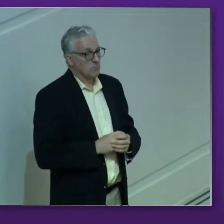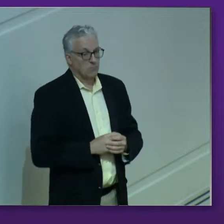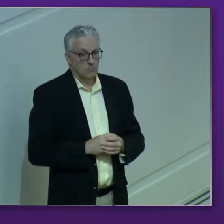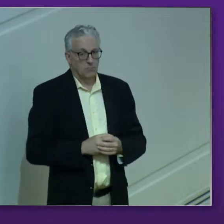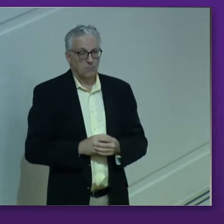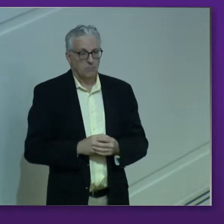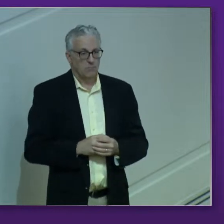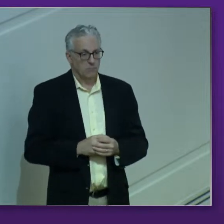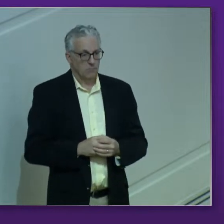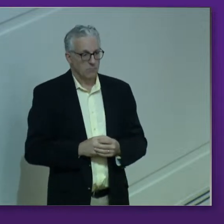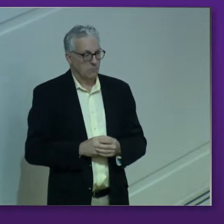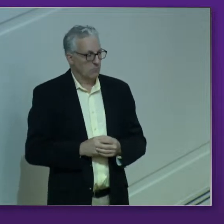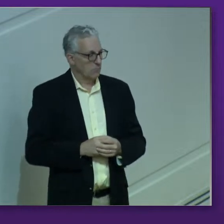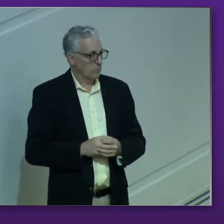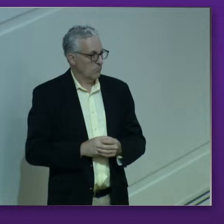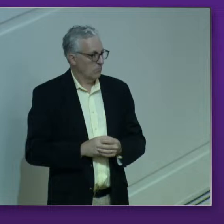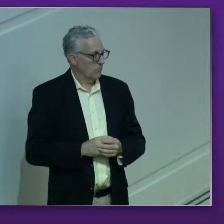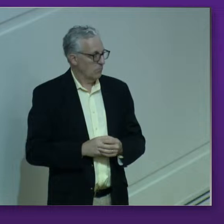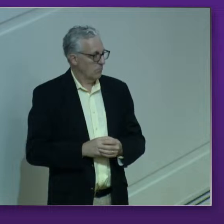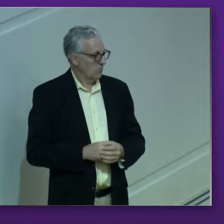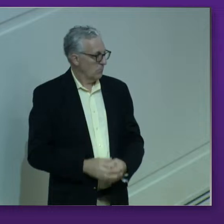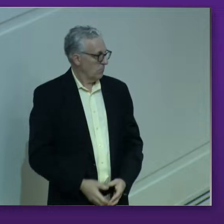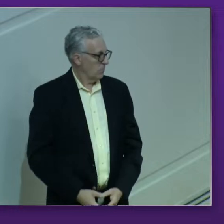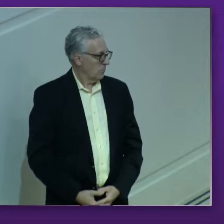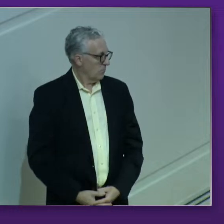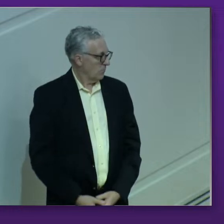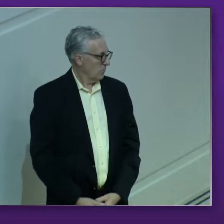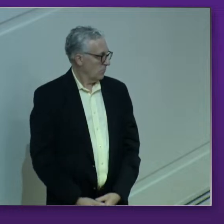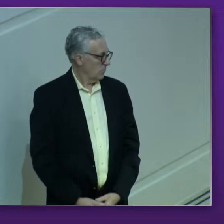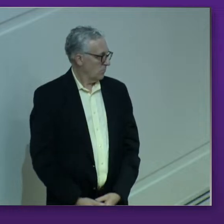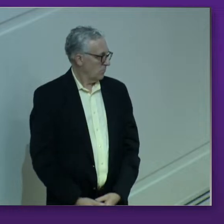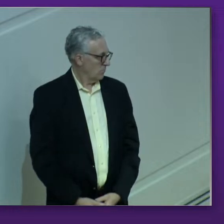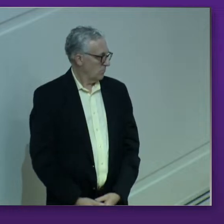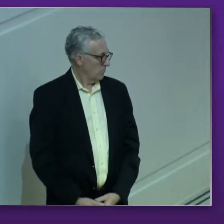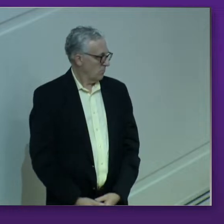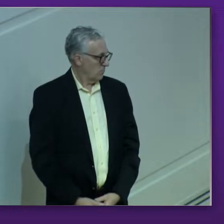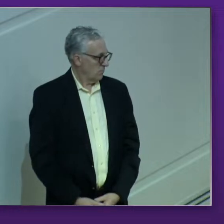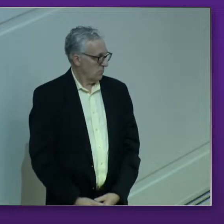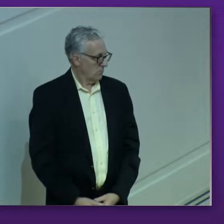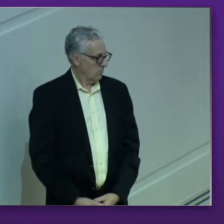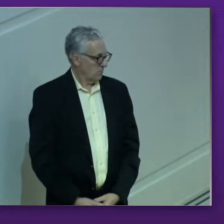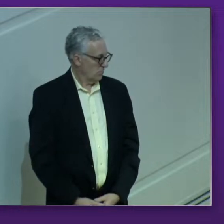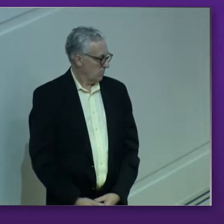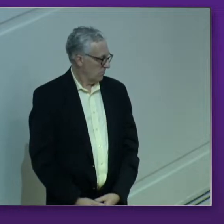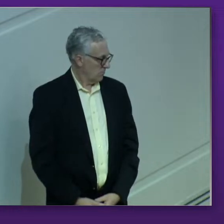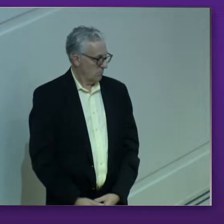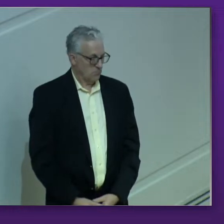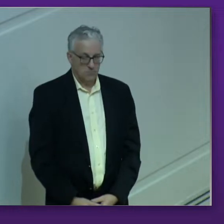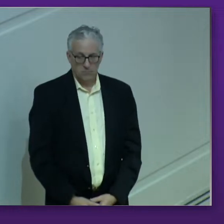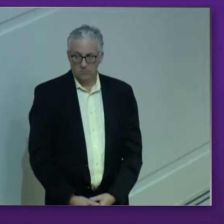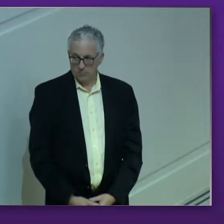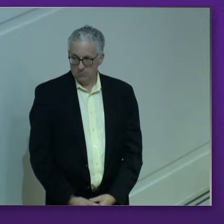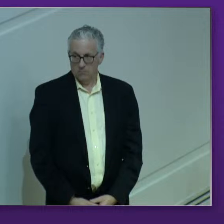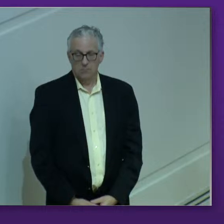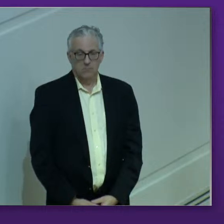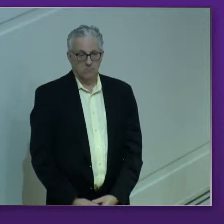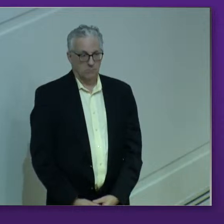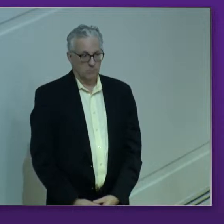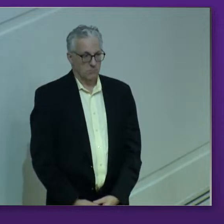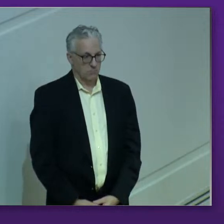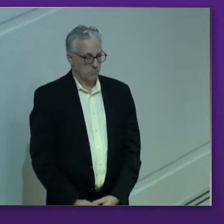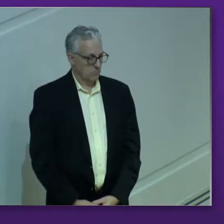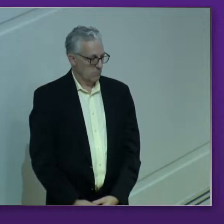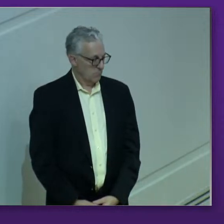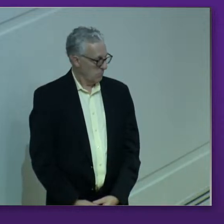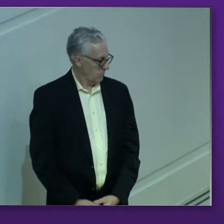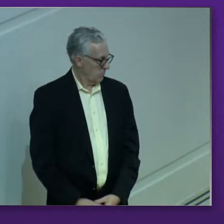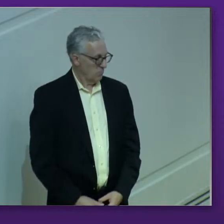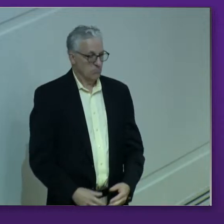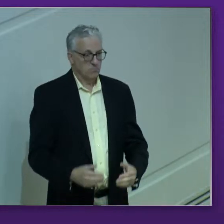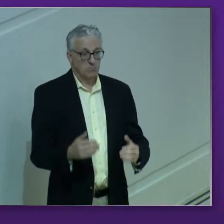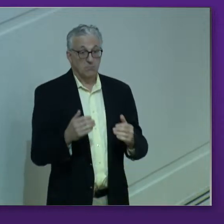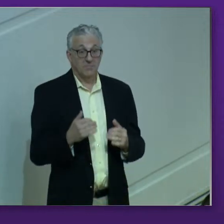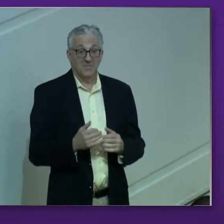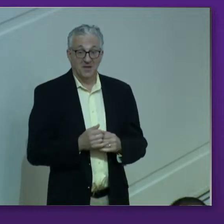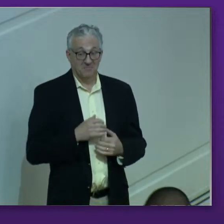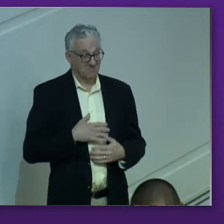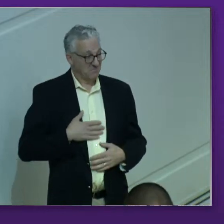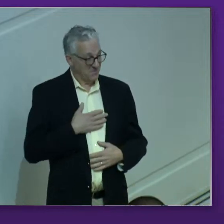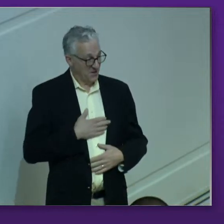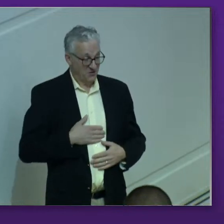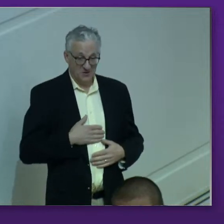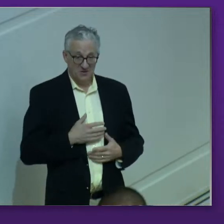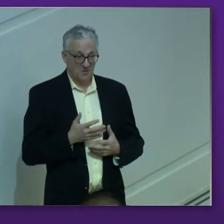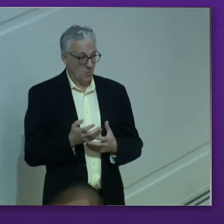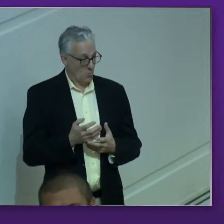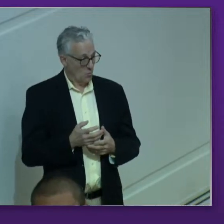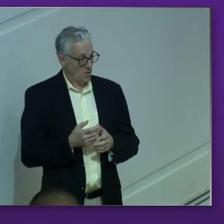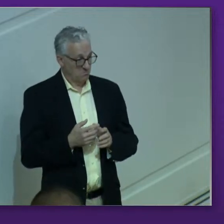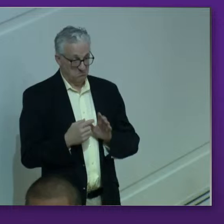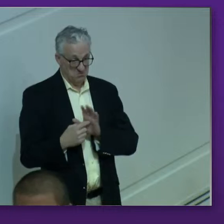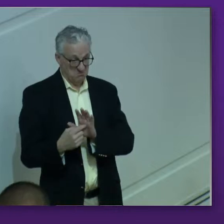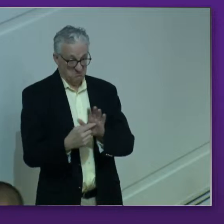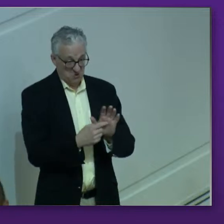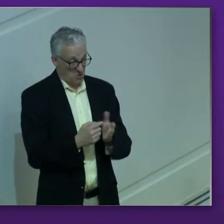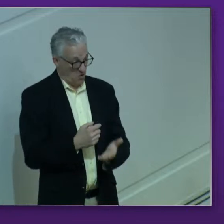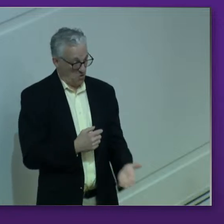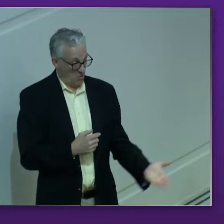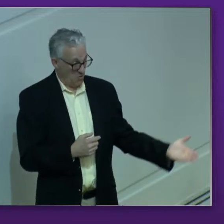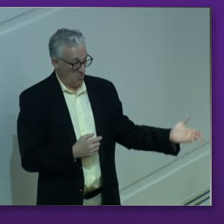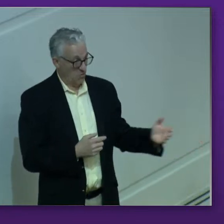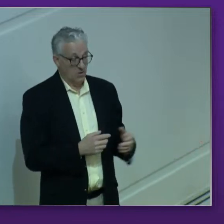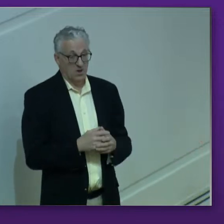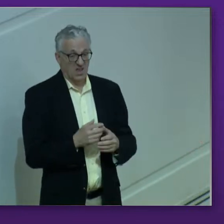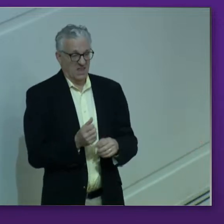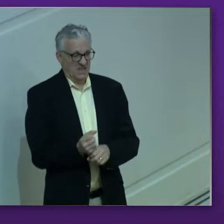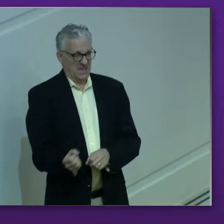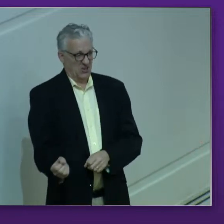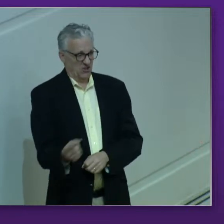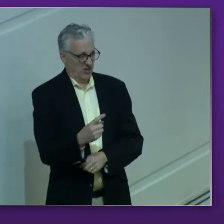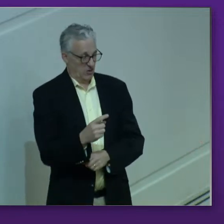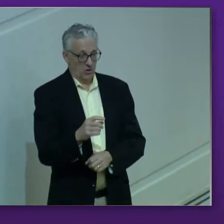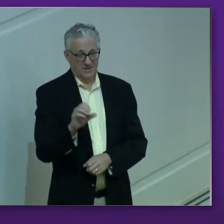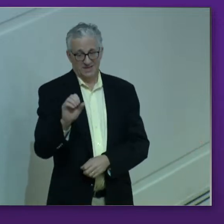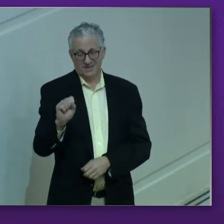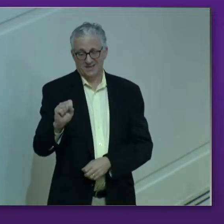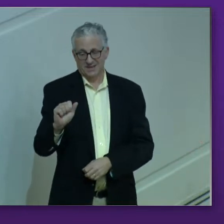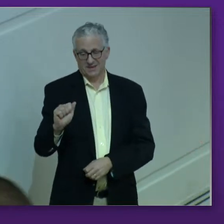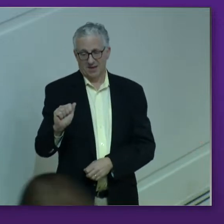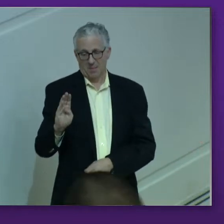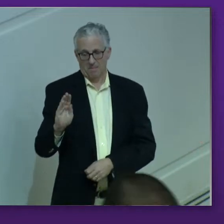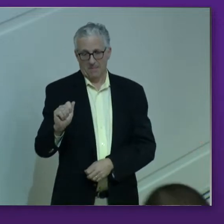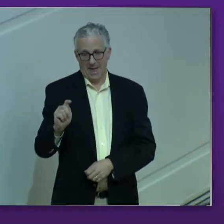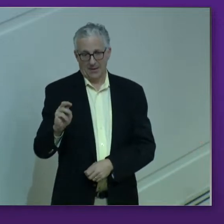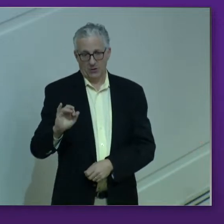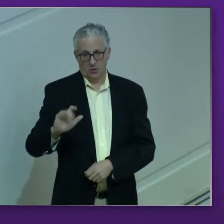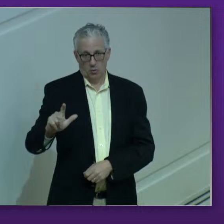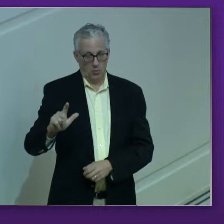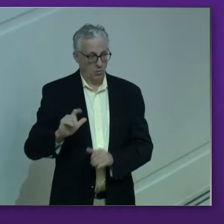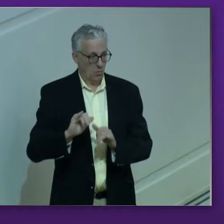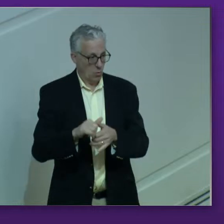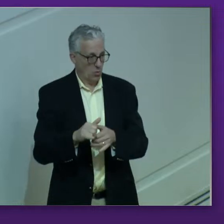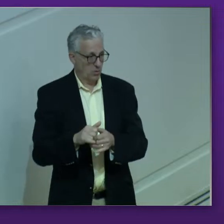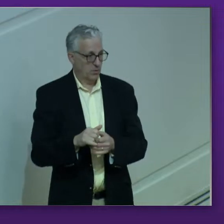YOU ALL.